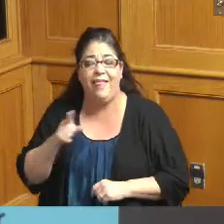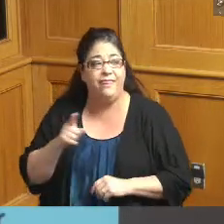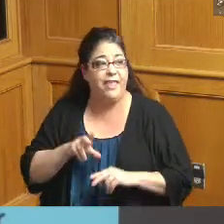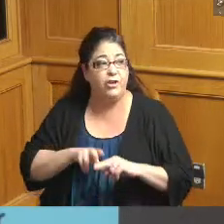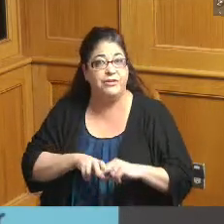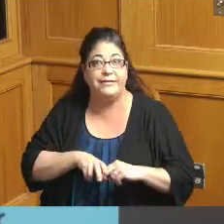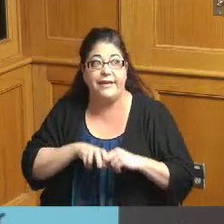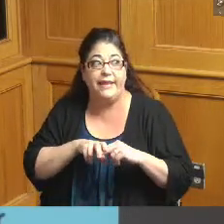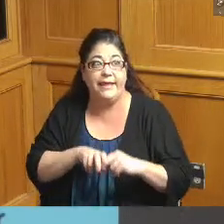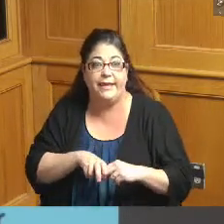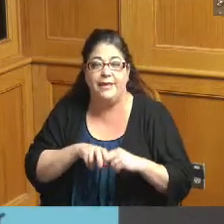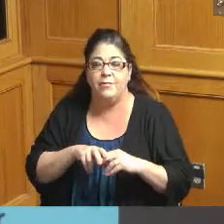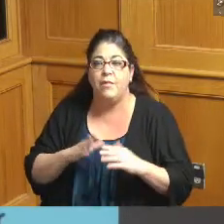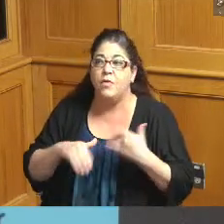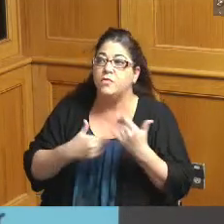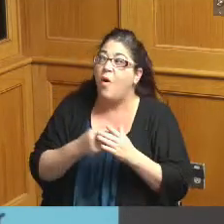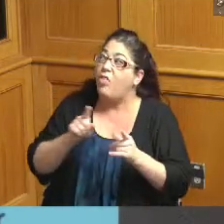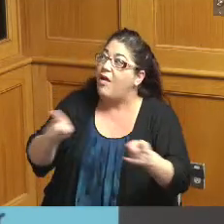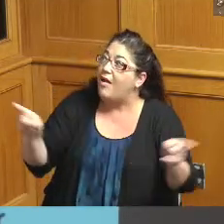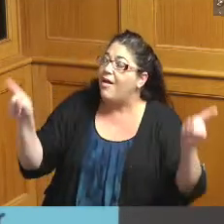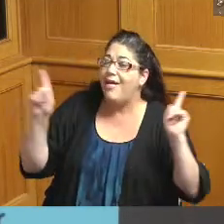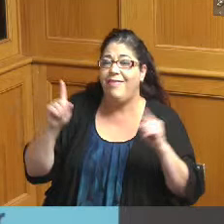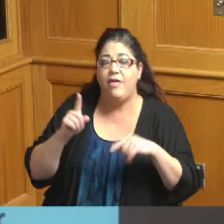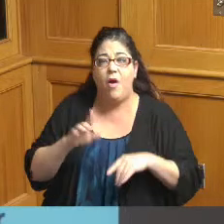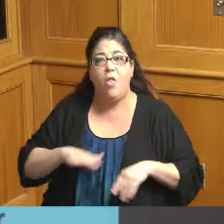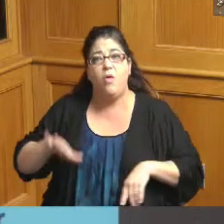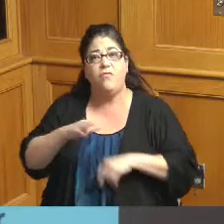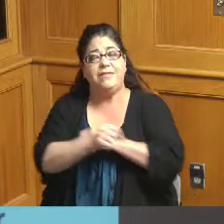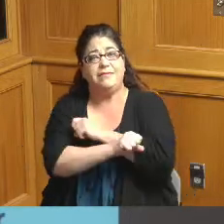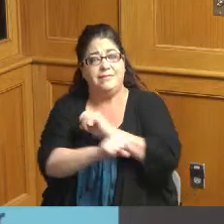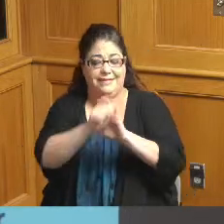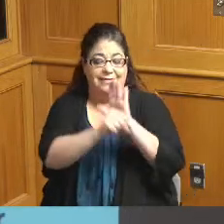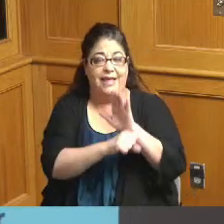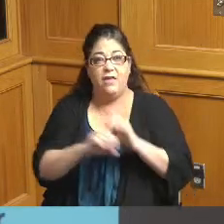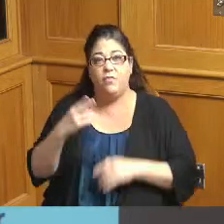of the residential facilities around the state and even the country are backed up with Workforce